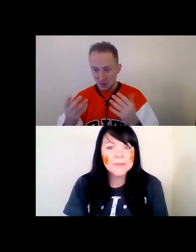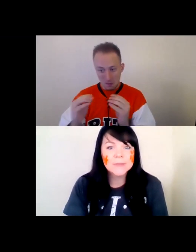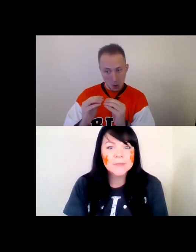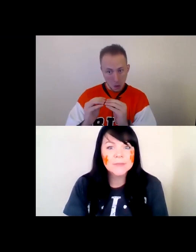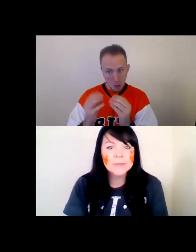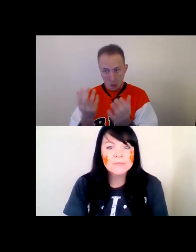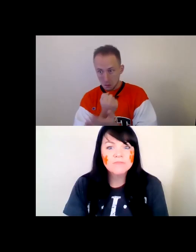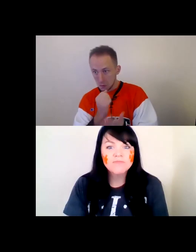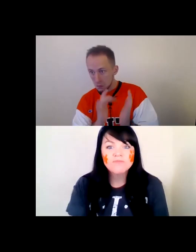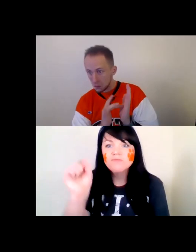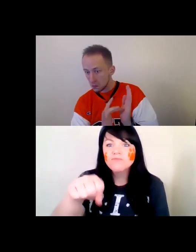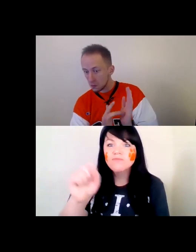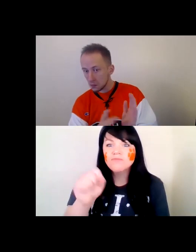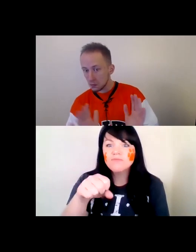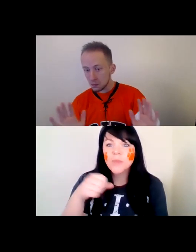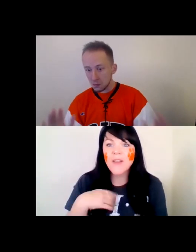Matt: Wow, anyone else want to take an opportunity to put in some more responses?